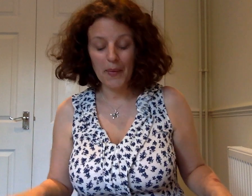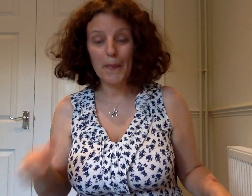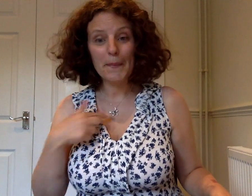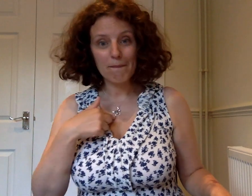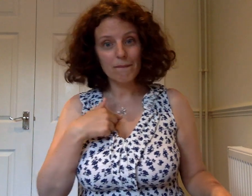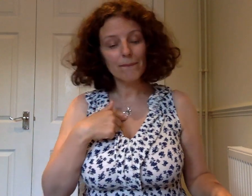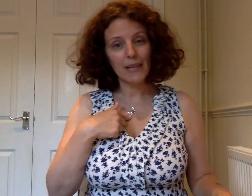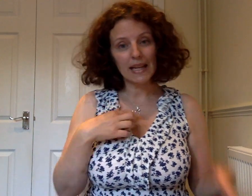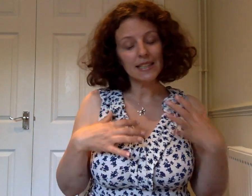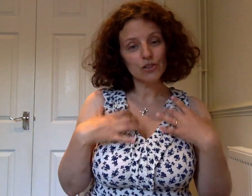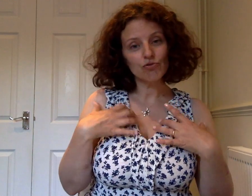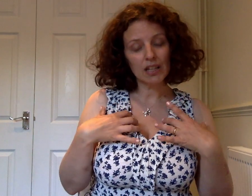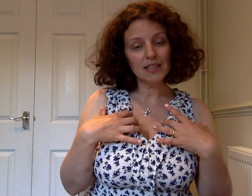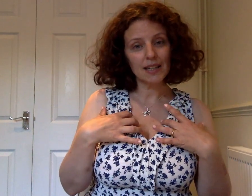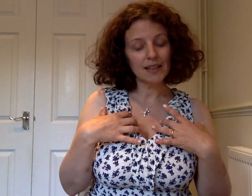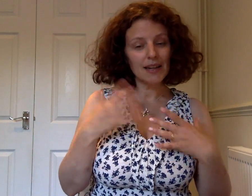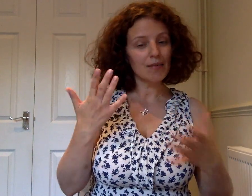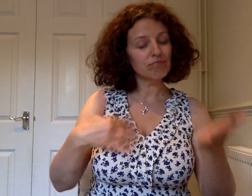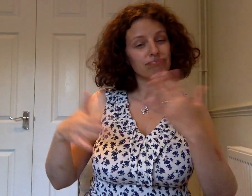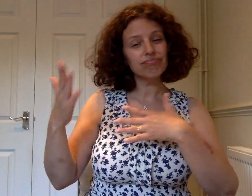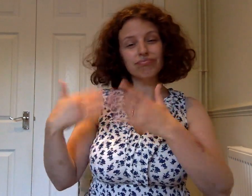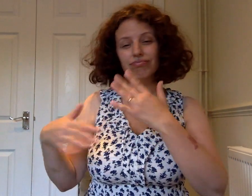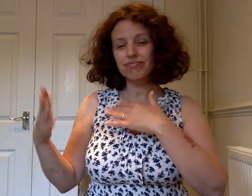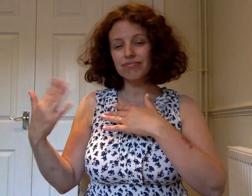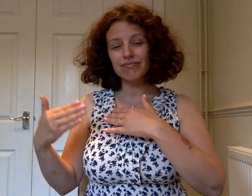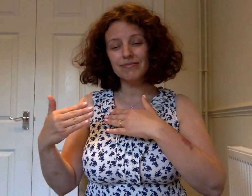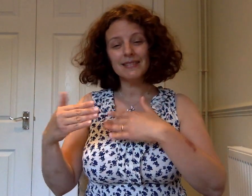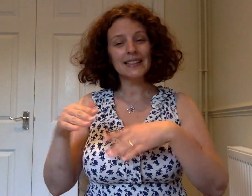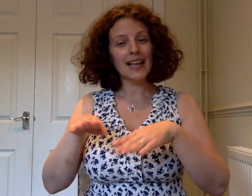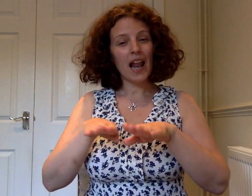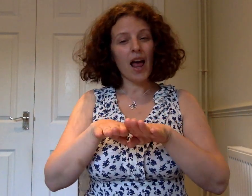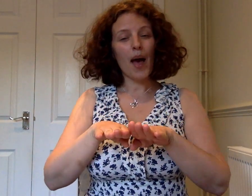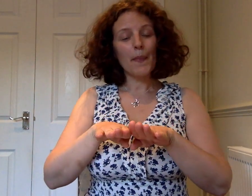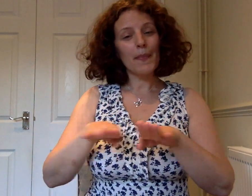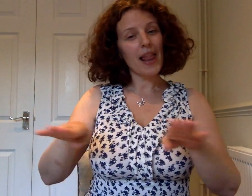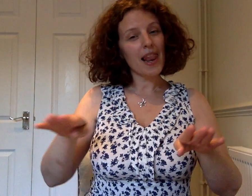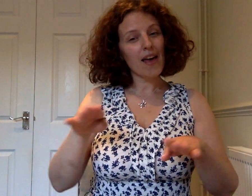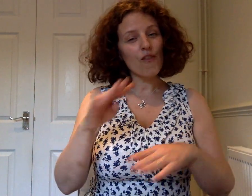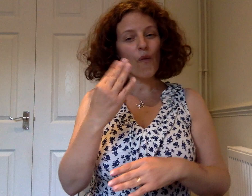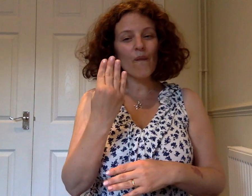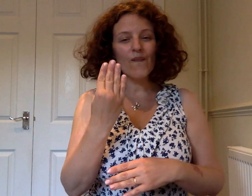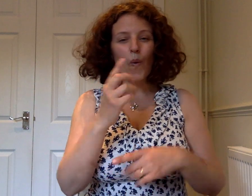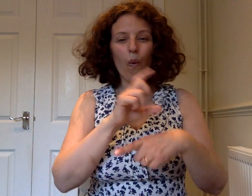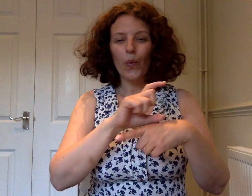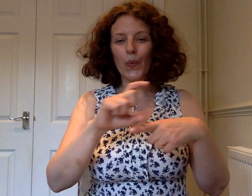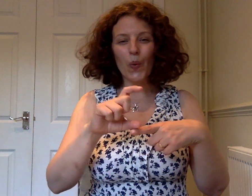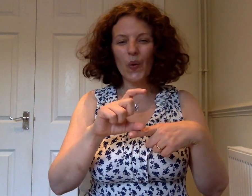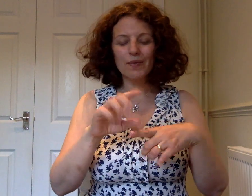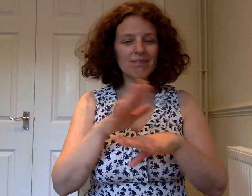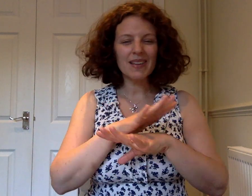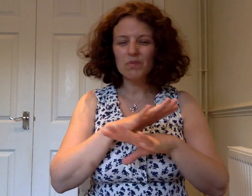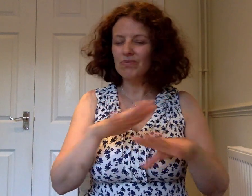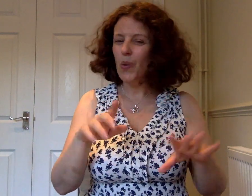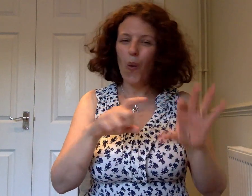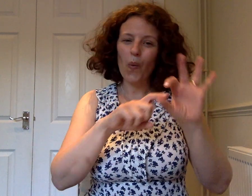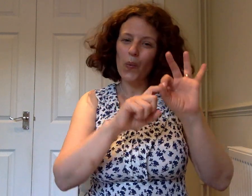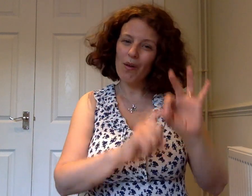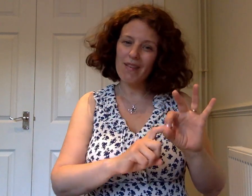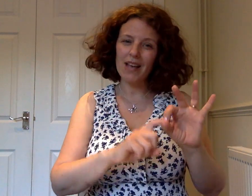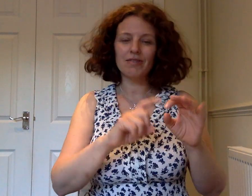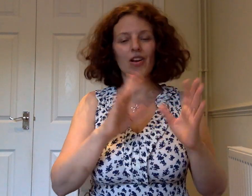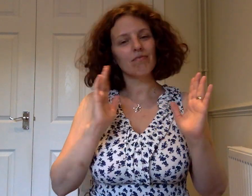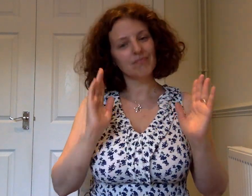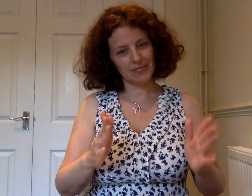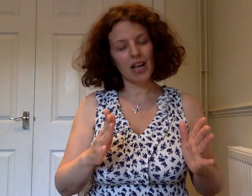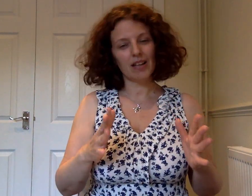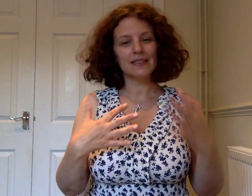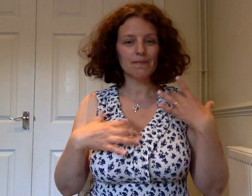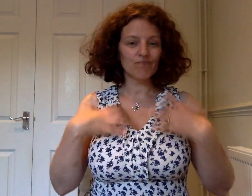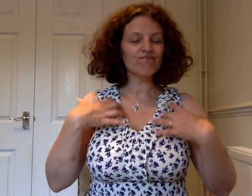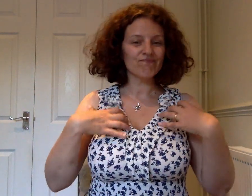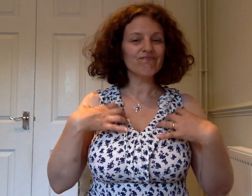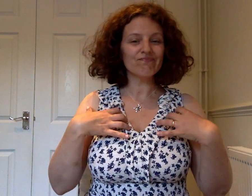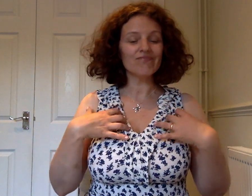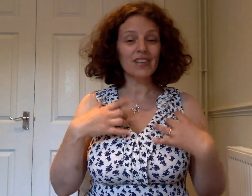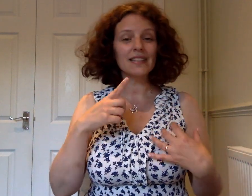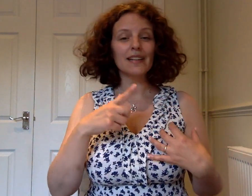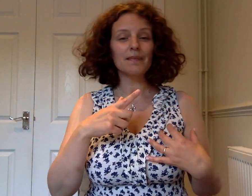I'm very interested. A long time ago I did a level 4 course, not for a qualification but just interest.